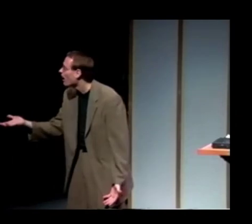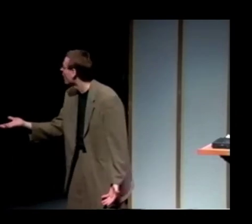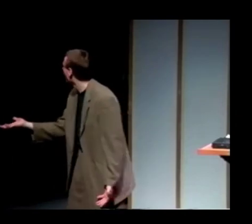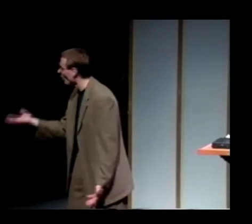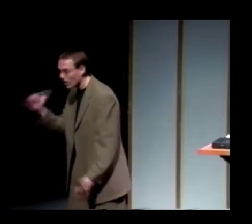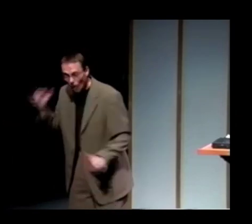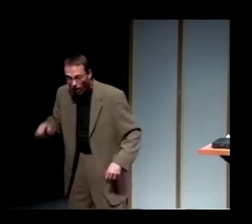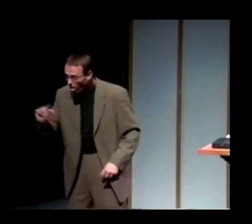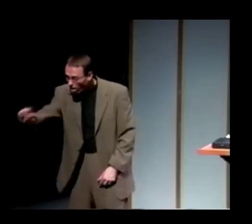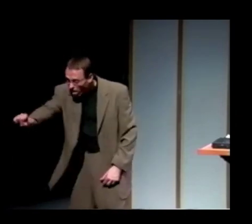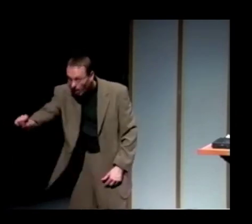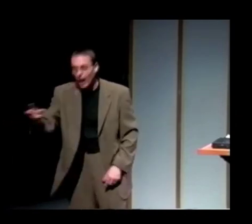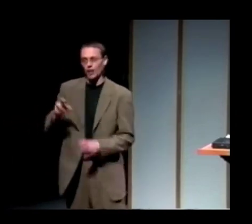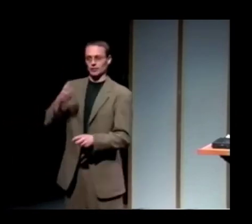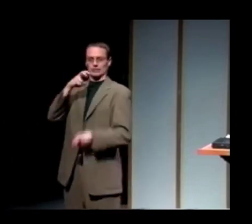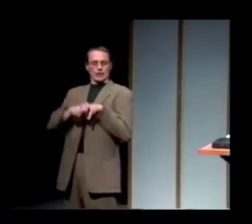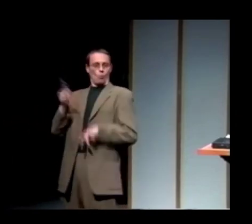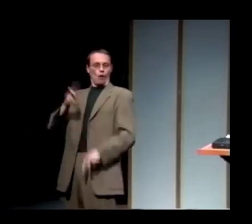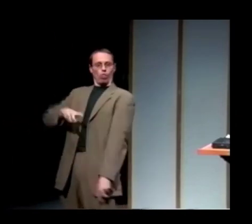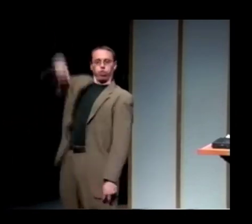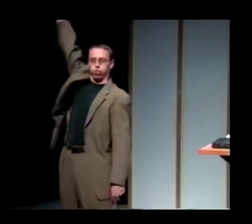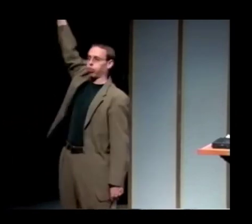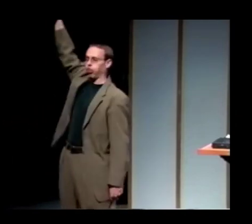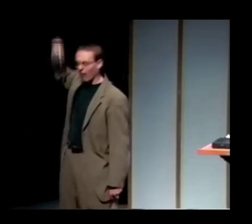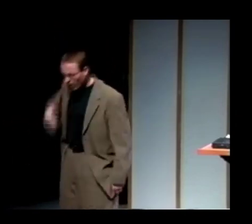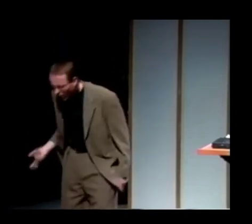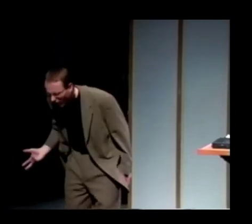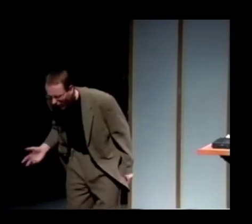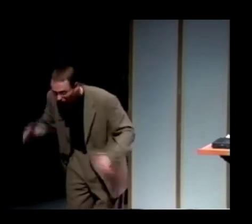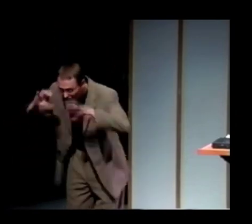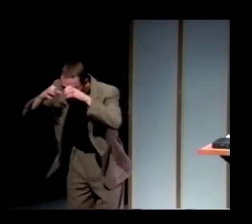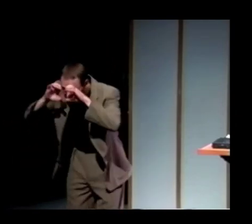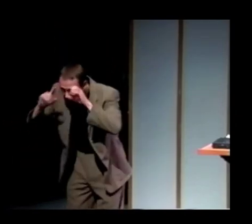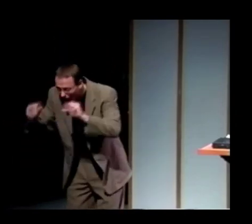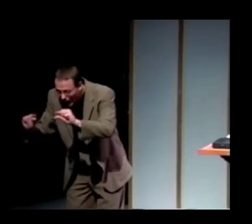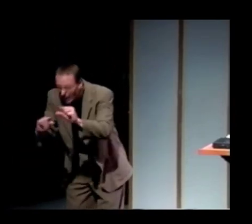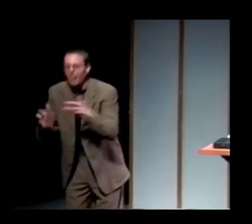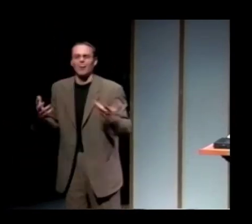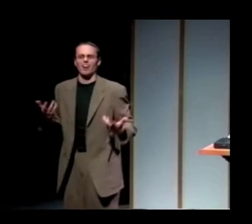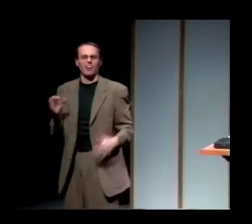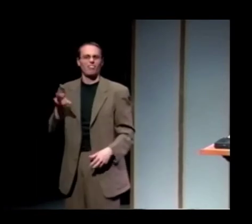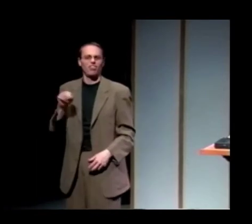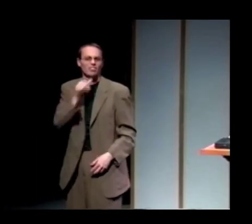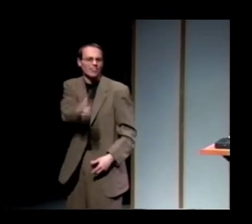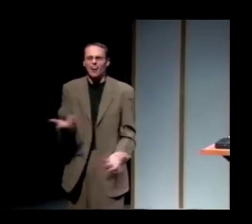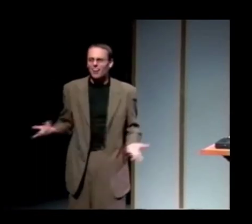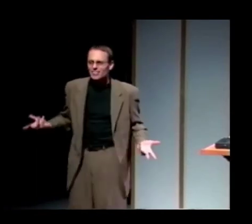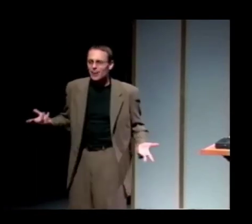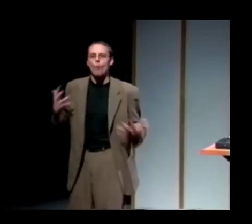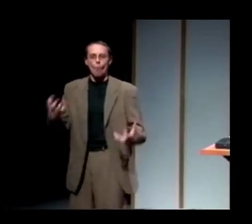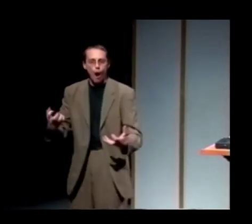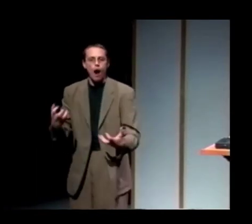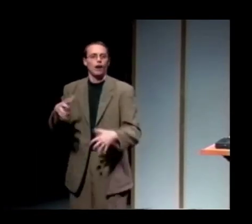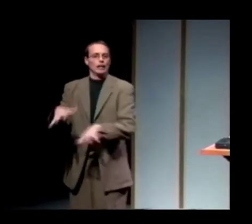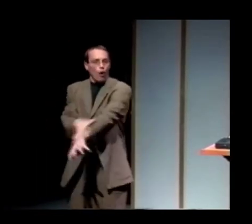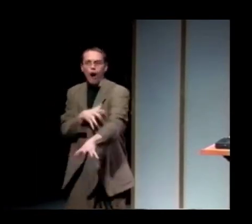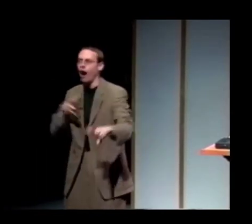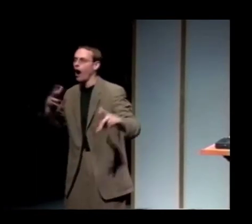I WAS SO DISAPPOINTED BECAUSE IT DIDN'T HAVE ALL THAT SLOW MOTION, AND IT WAS SO FAR AWAY. I WAS SITTING WAY UP IN THOSE CHEAP SEATS, AND I COULDN'T SEE THE PLAYERS. IT WAS AWFUL.